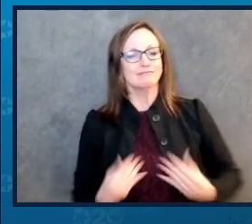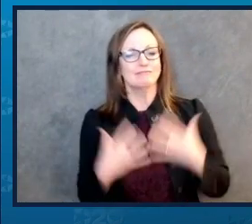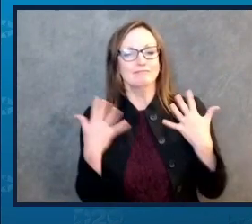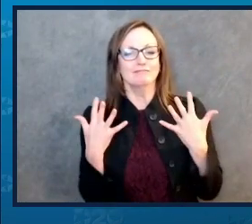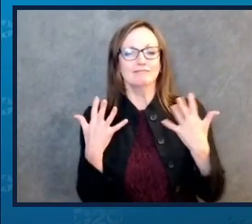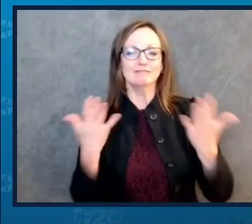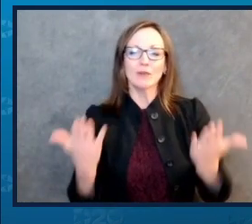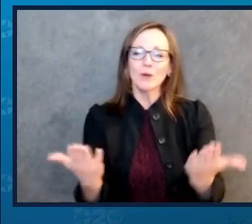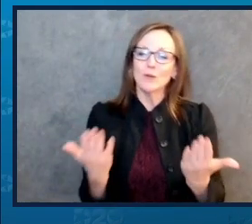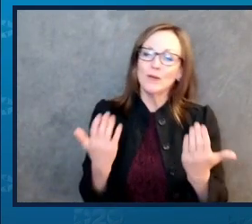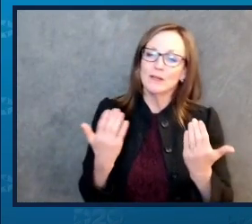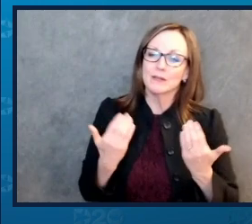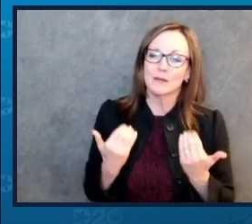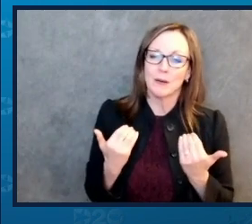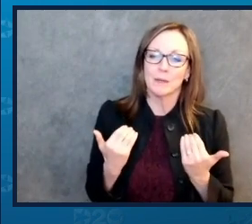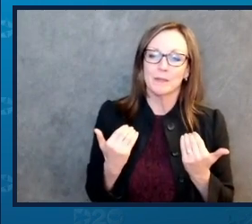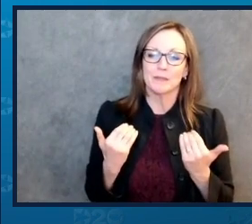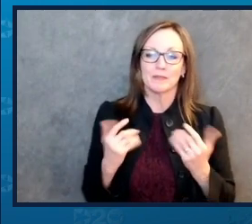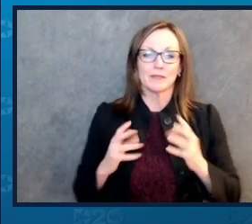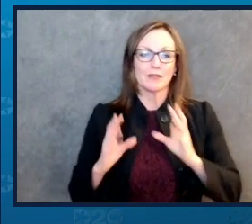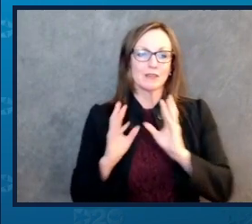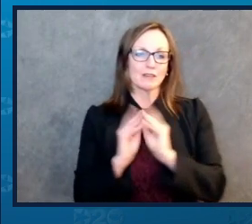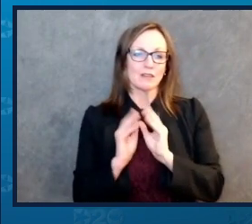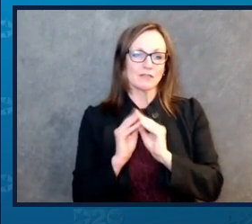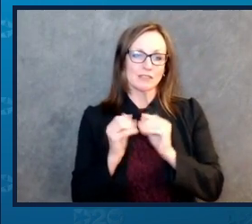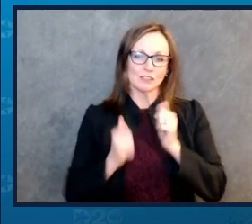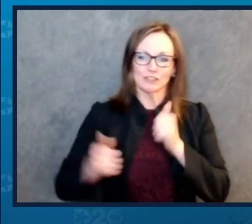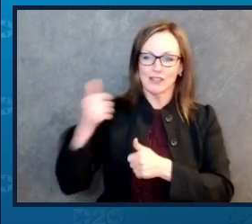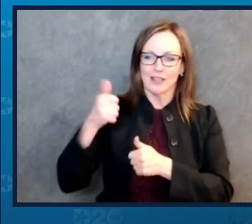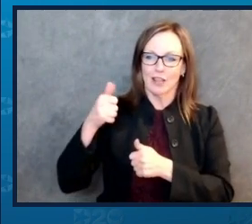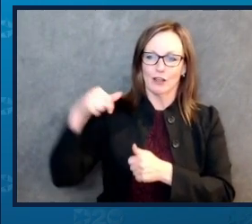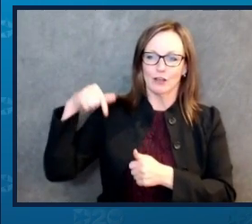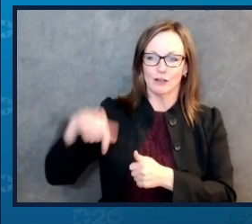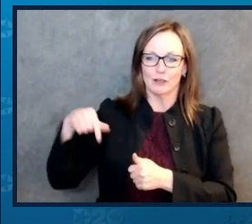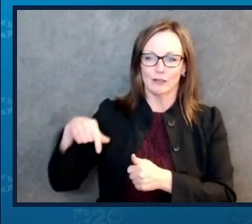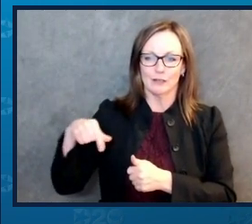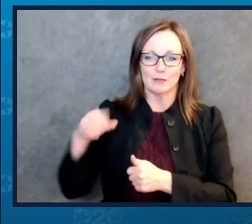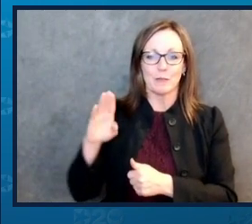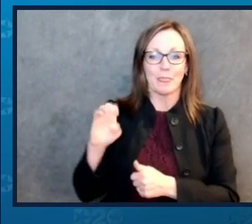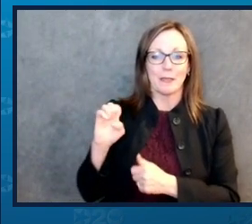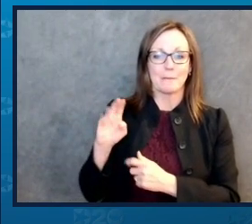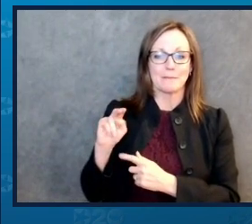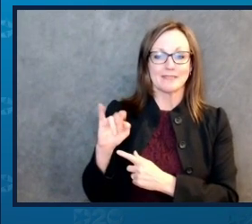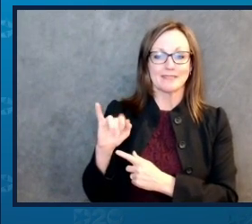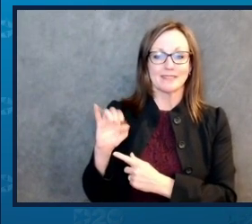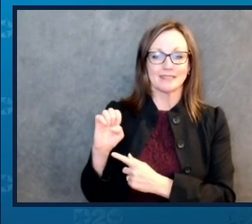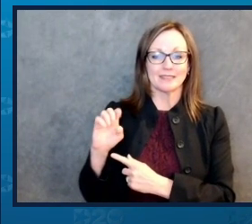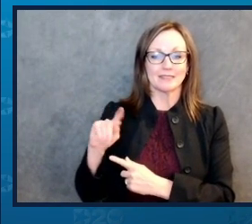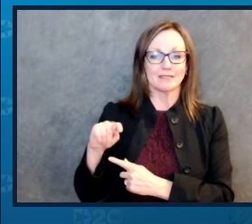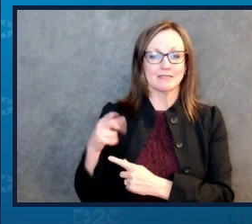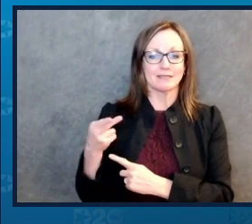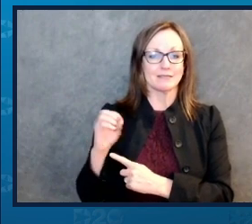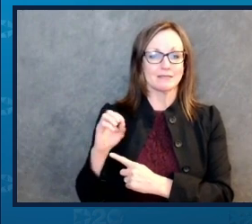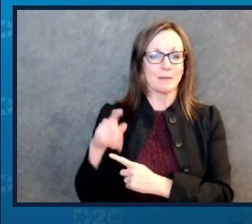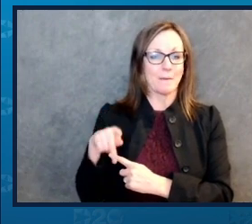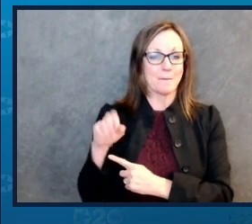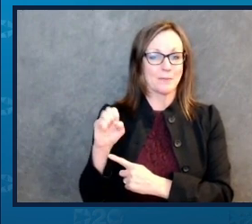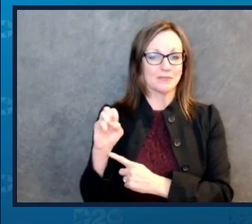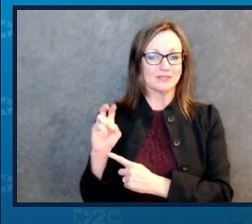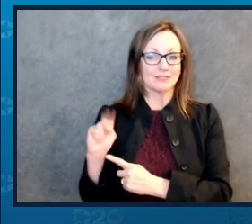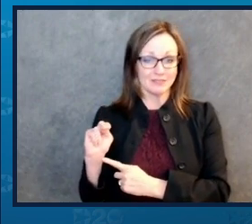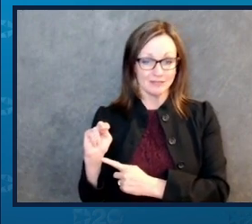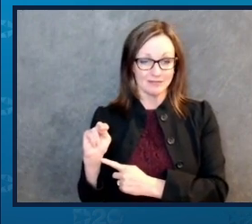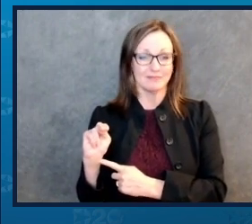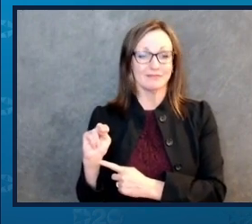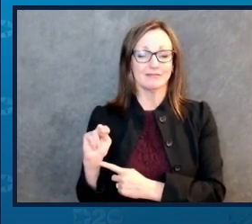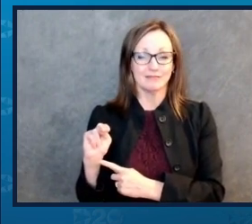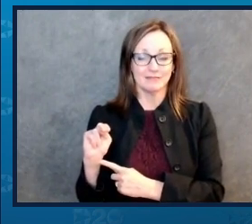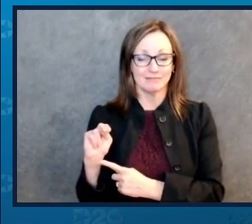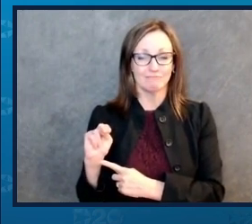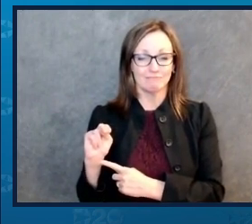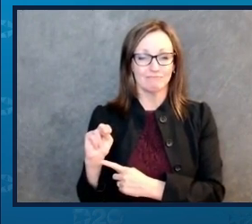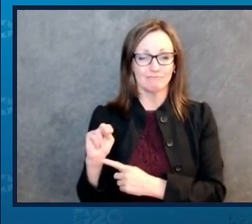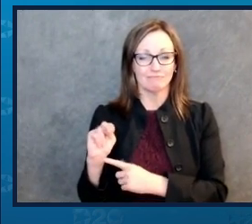WELCOME OUR CONVENTION CHAIR,